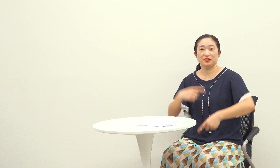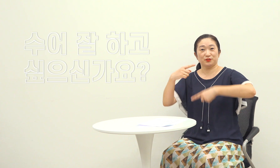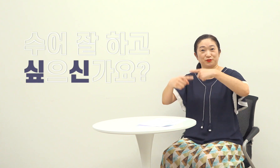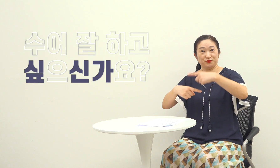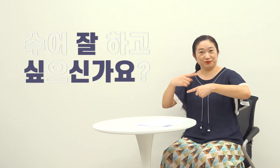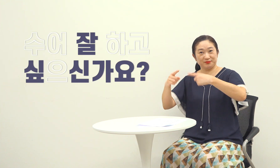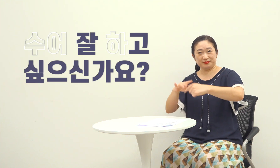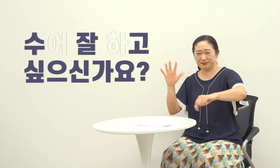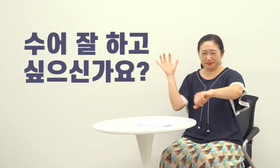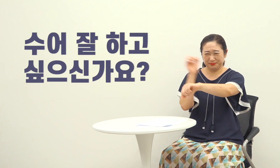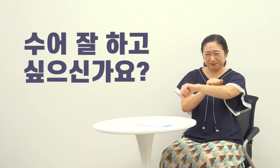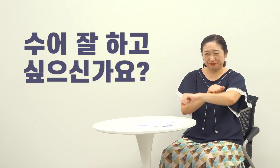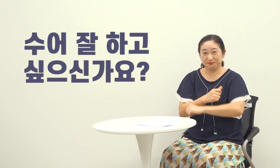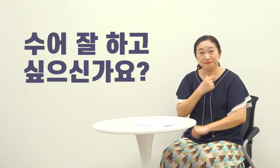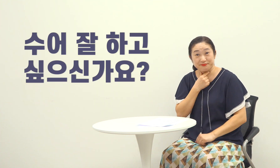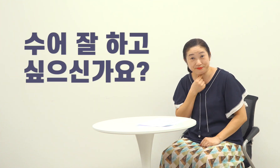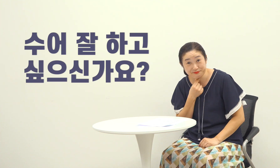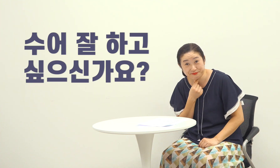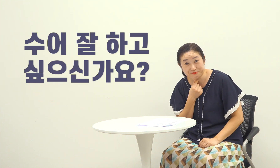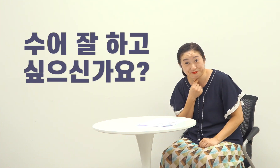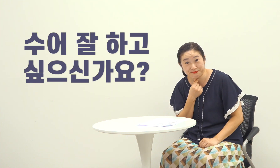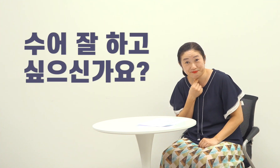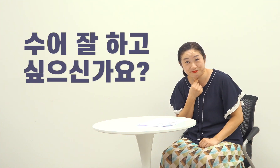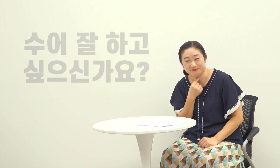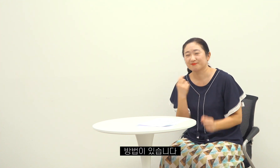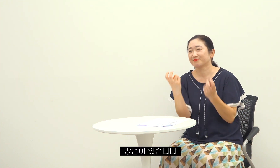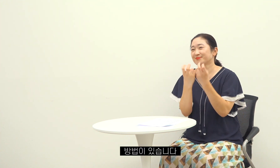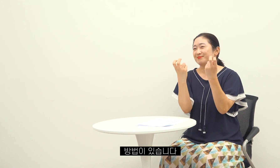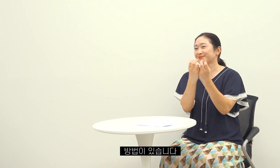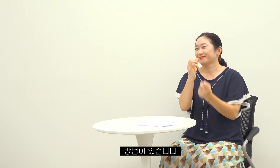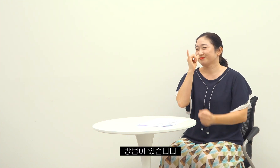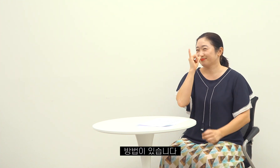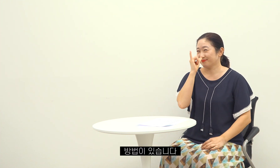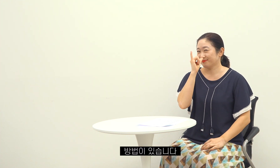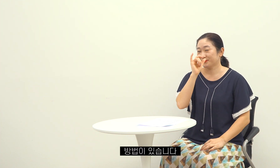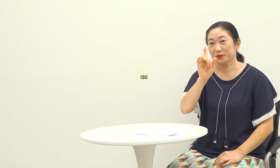Do you want to be good at sign language? There is a way.